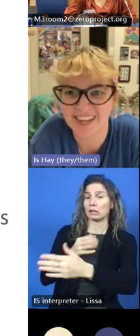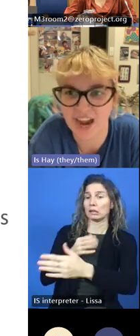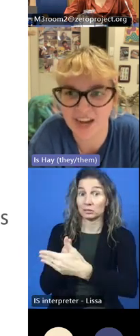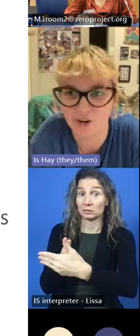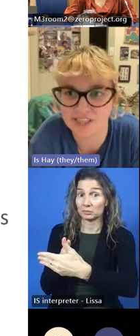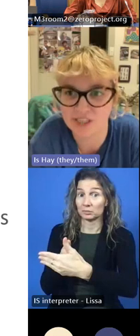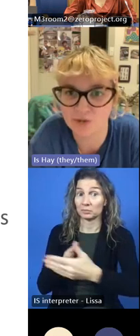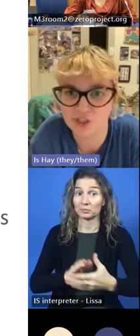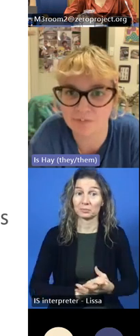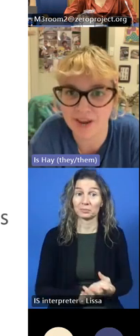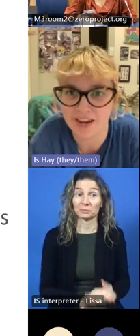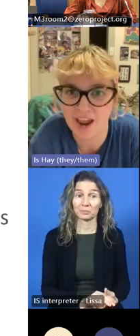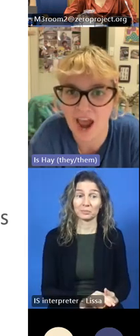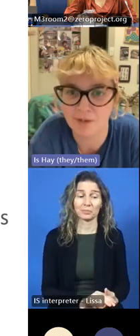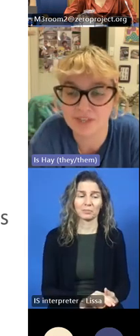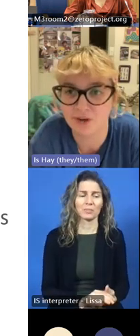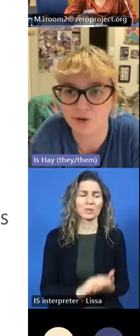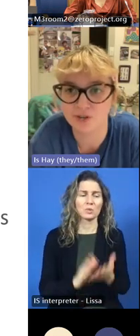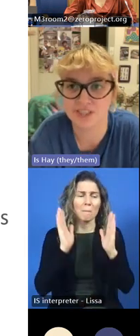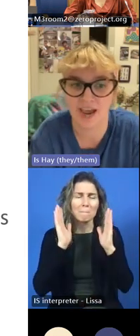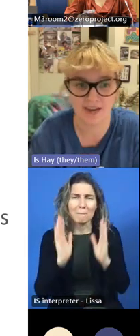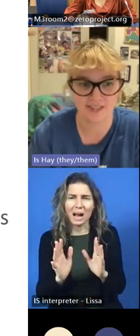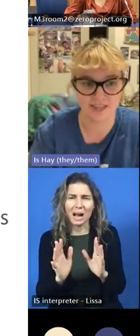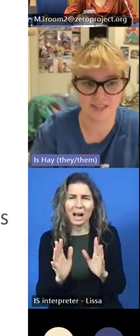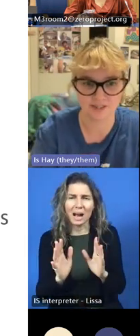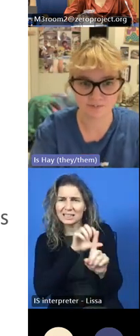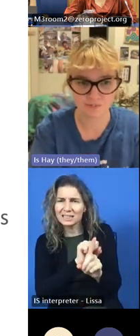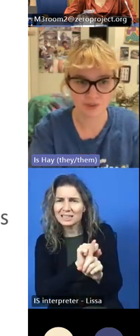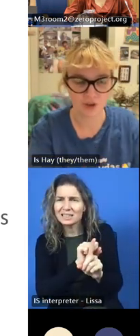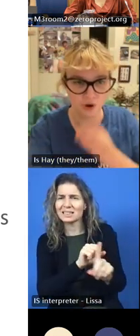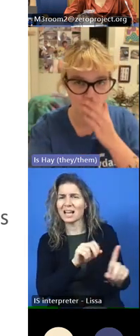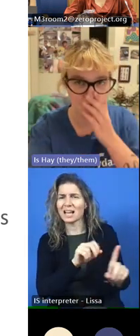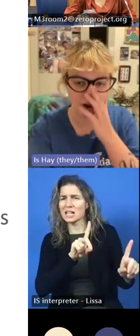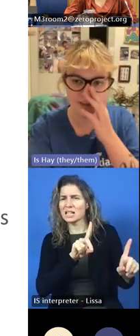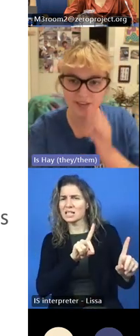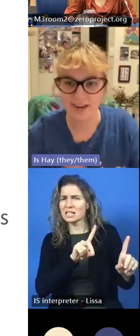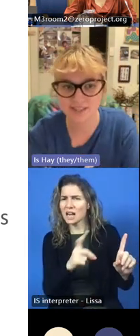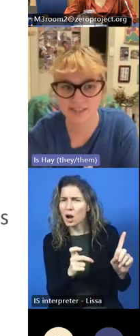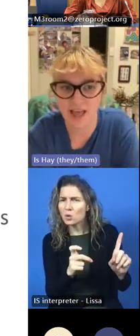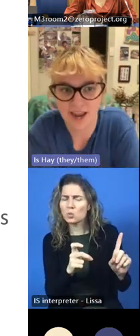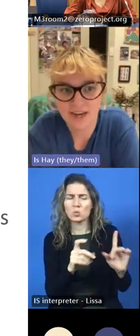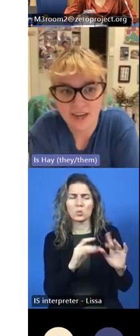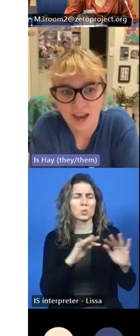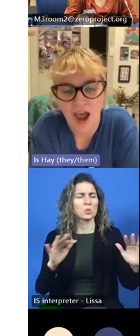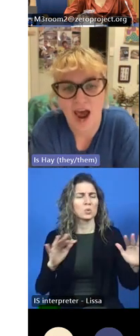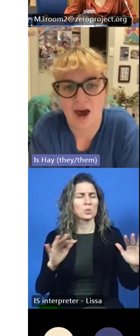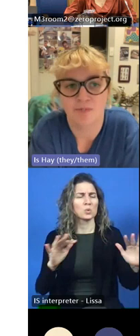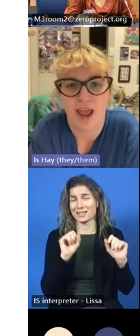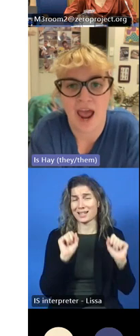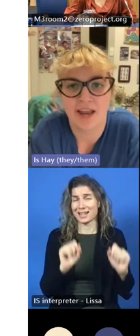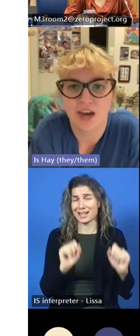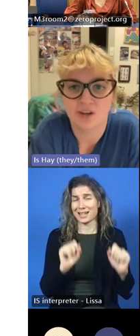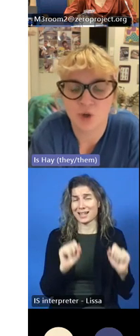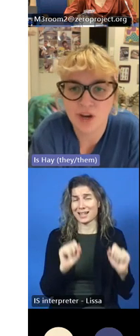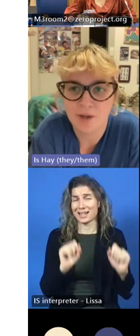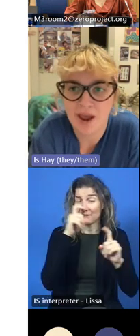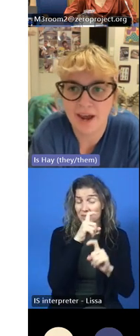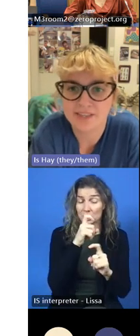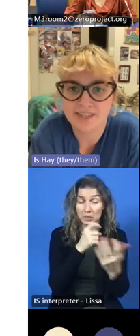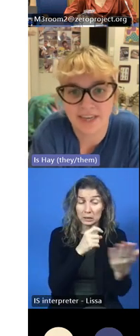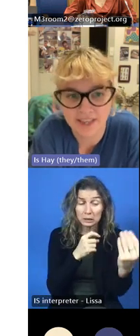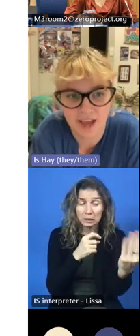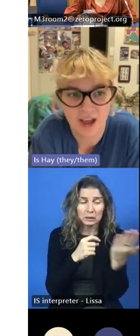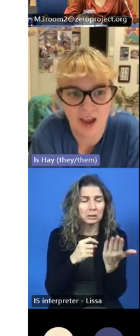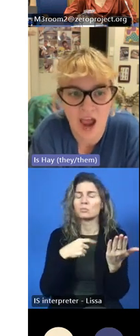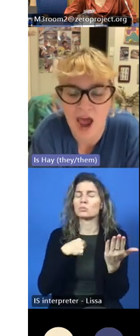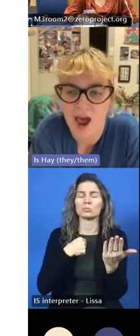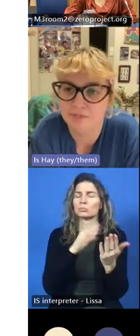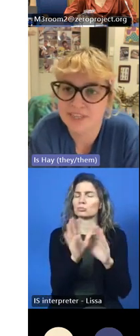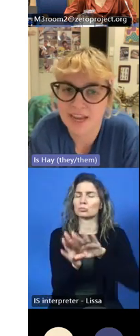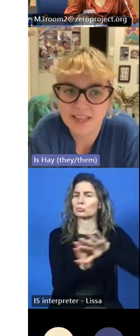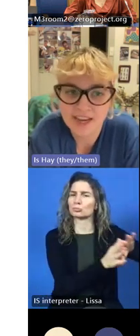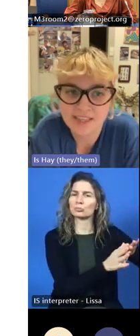things like diagnosis which can be difficult to access. I will talk about about Together. Together